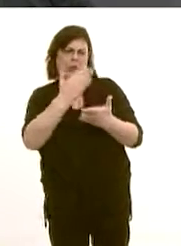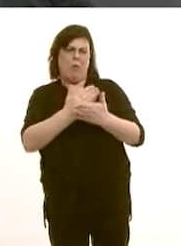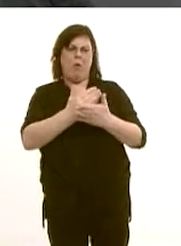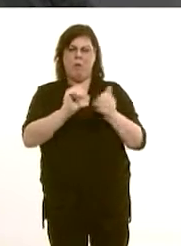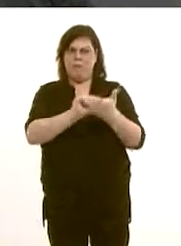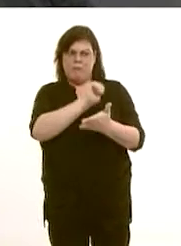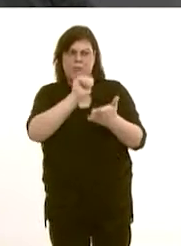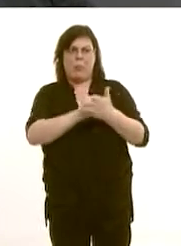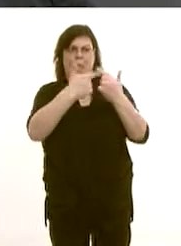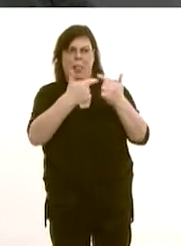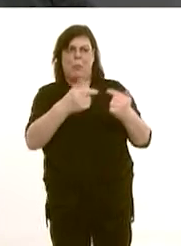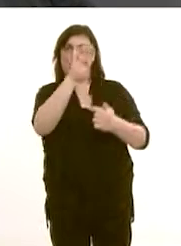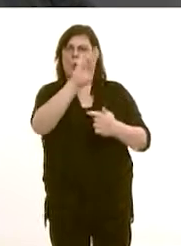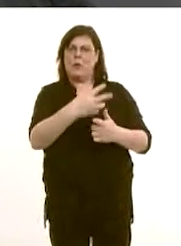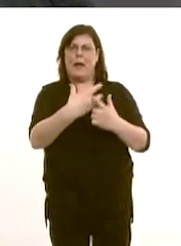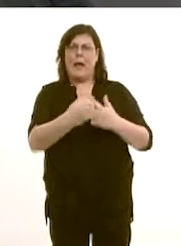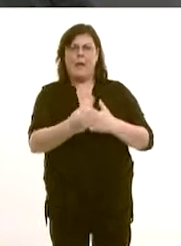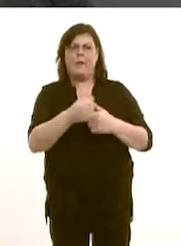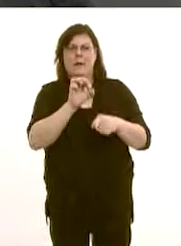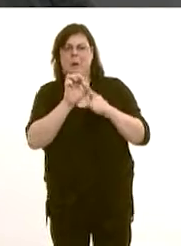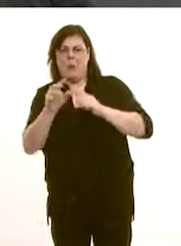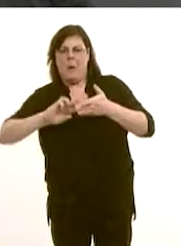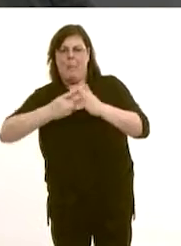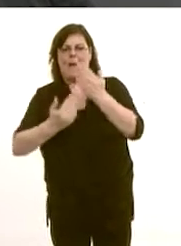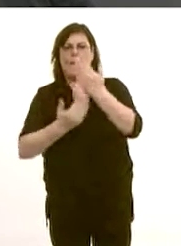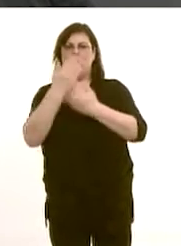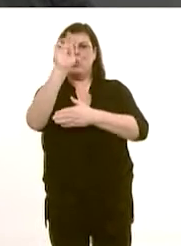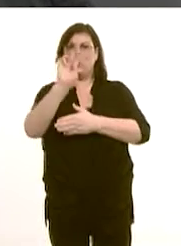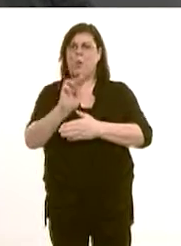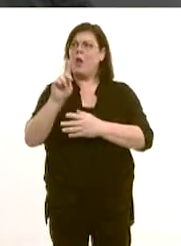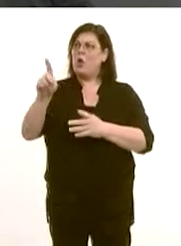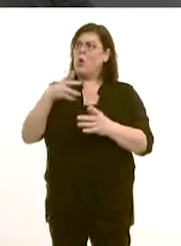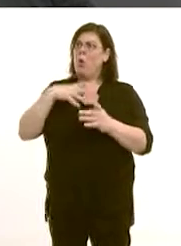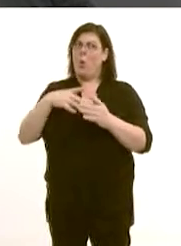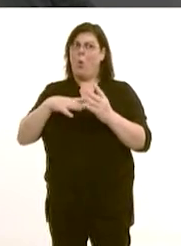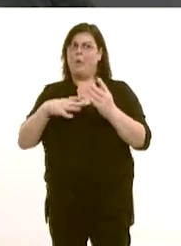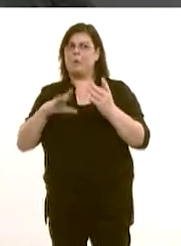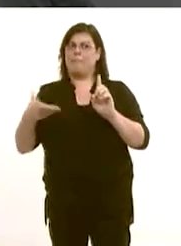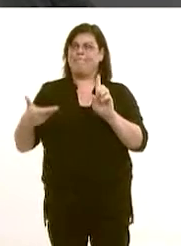Also, given that you’re not hitting your target nationally to attain your aim of getting